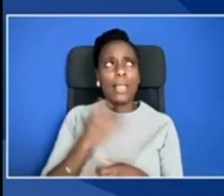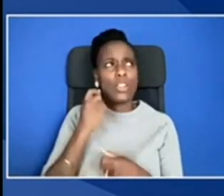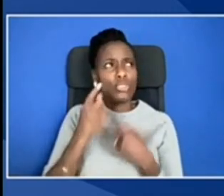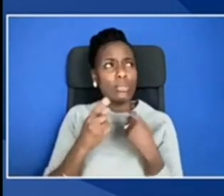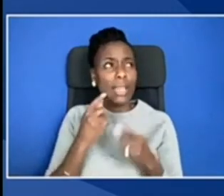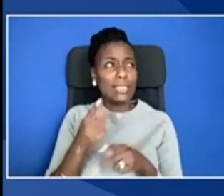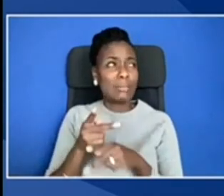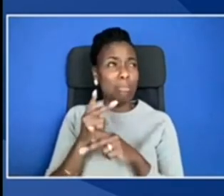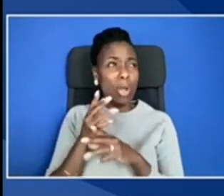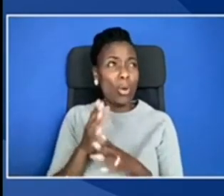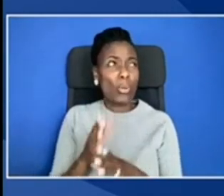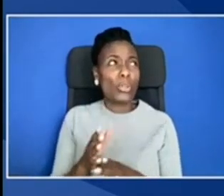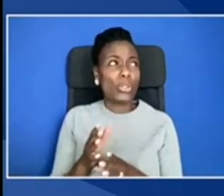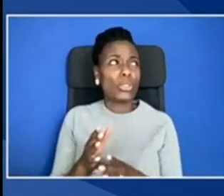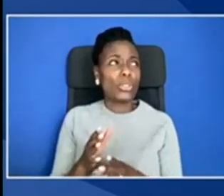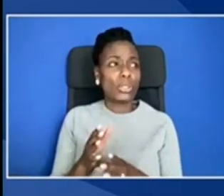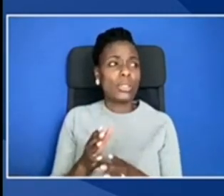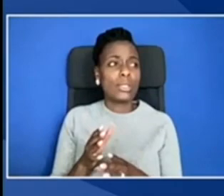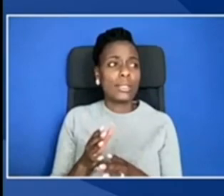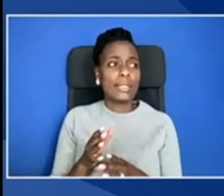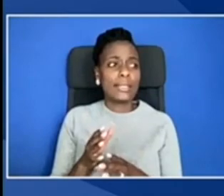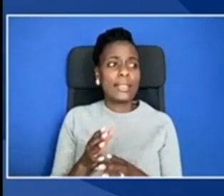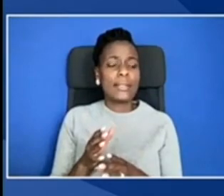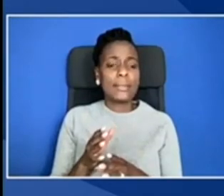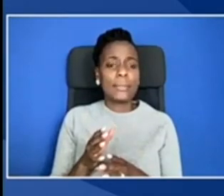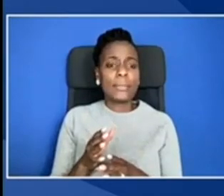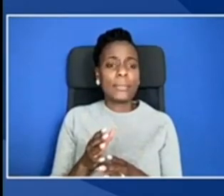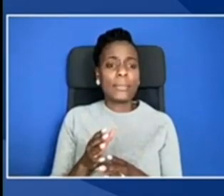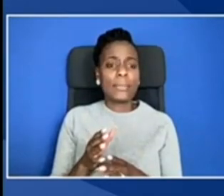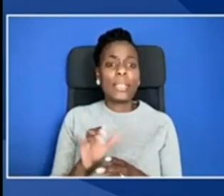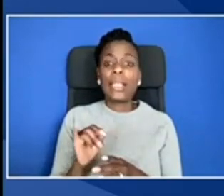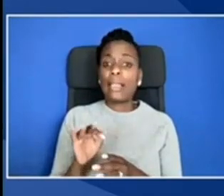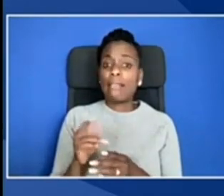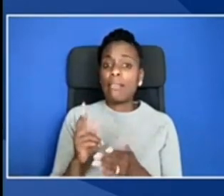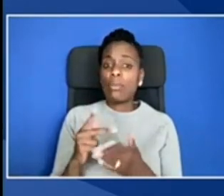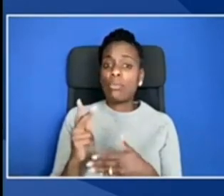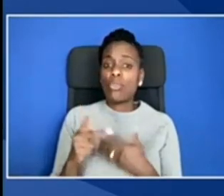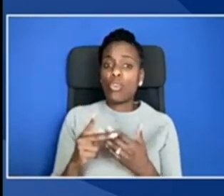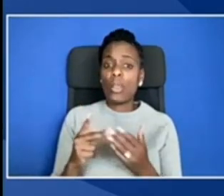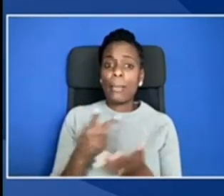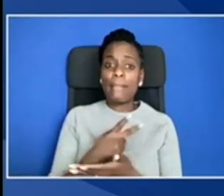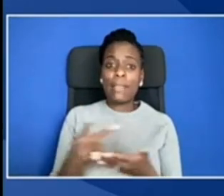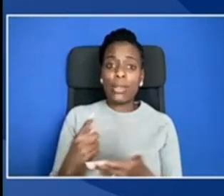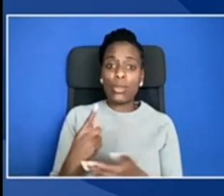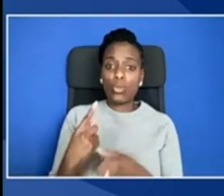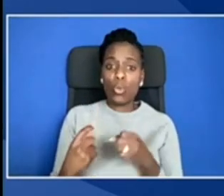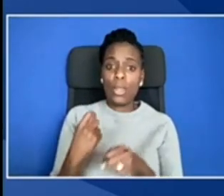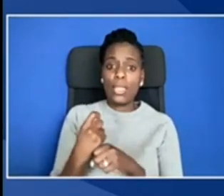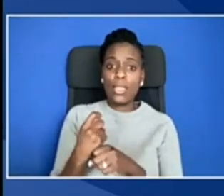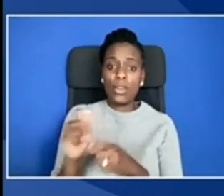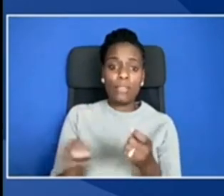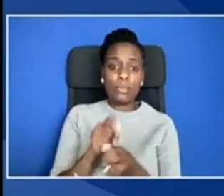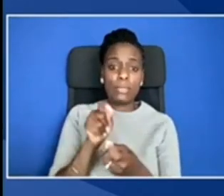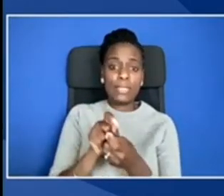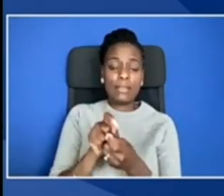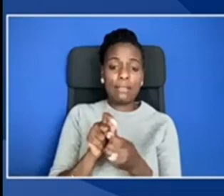if this- if a program fails one year of certain metrics, then any borrower would